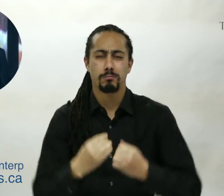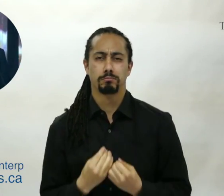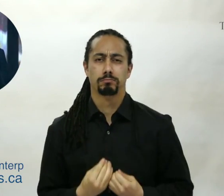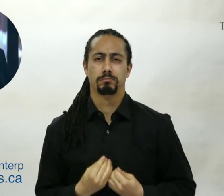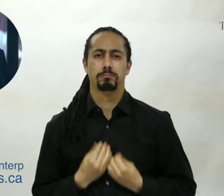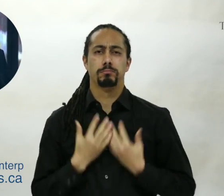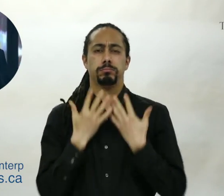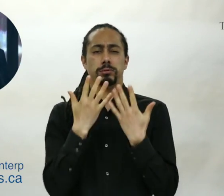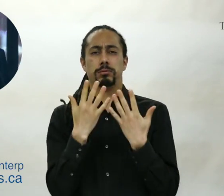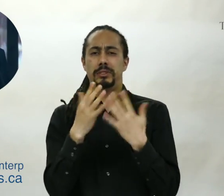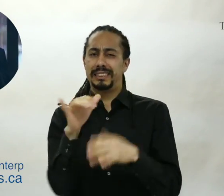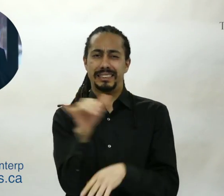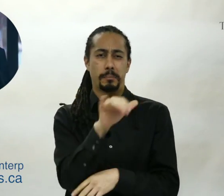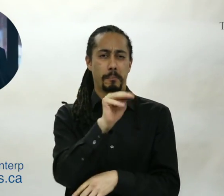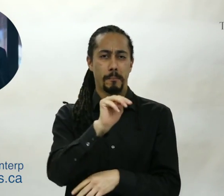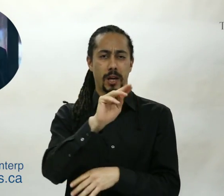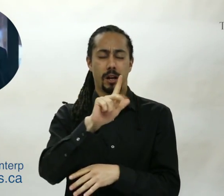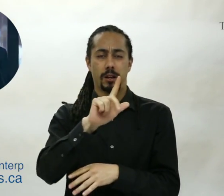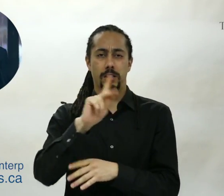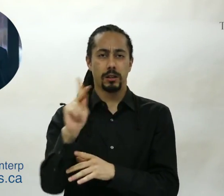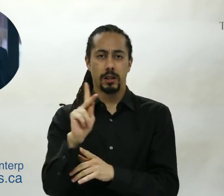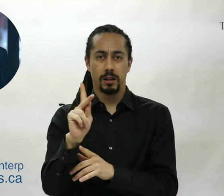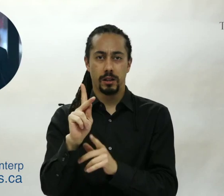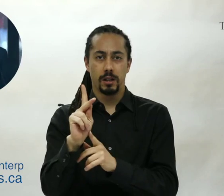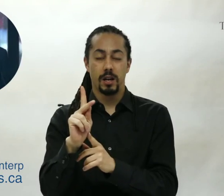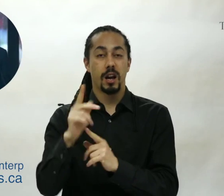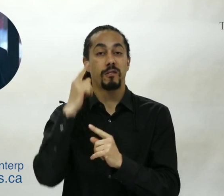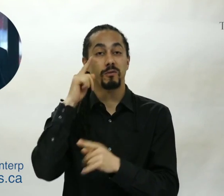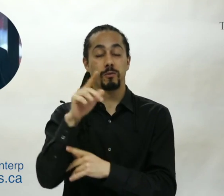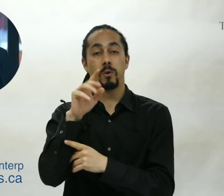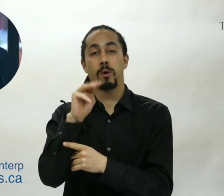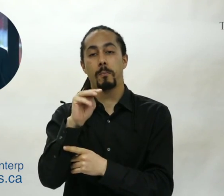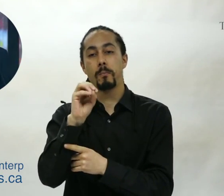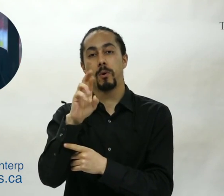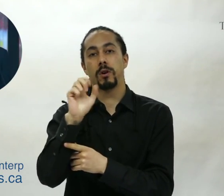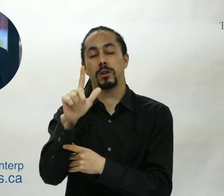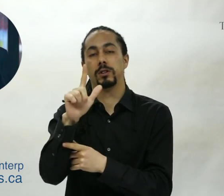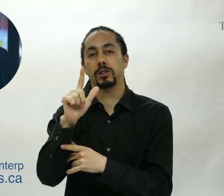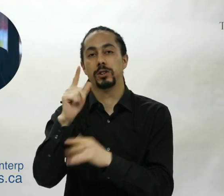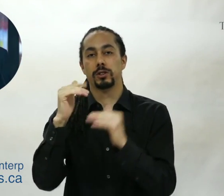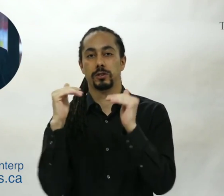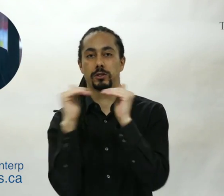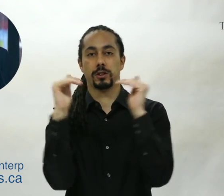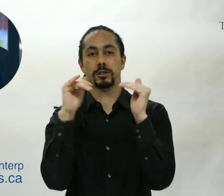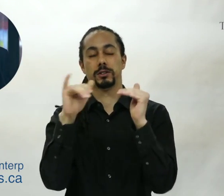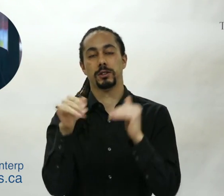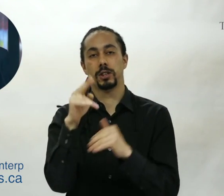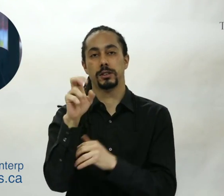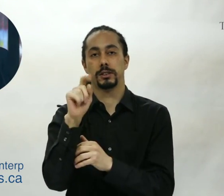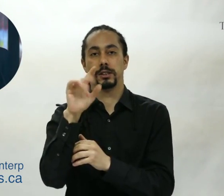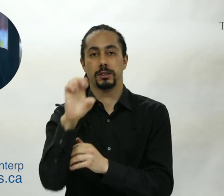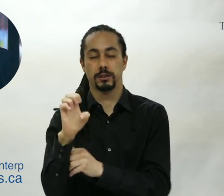moral necessity of racial justice.